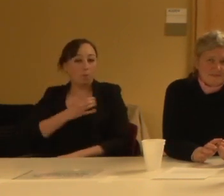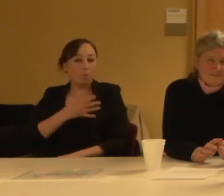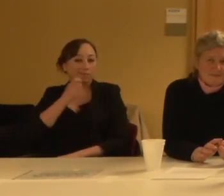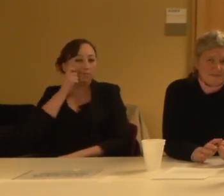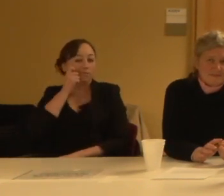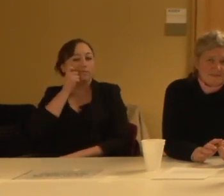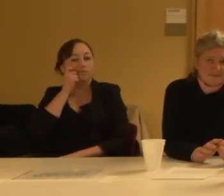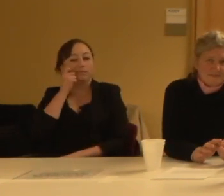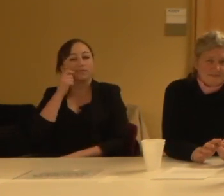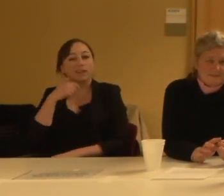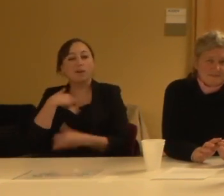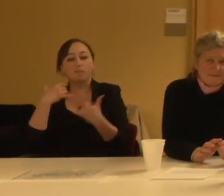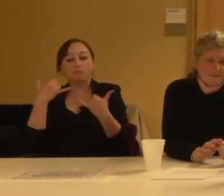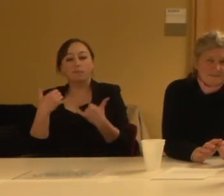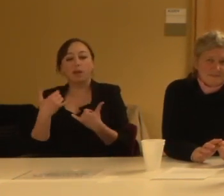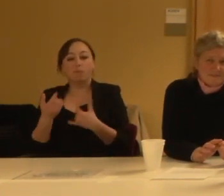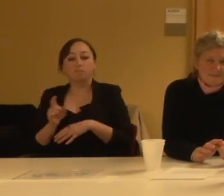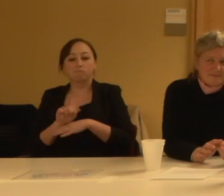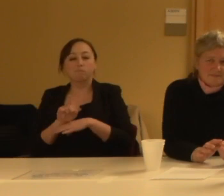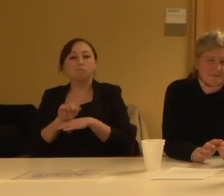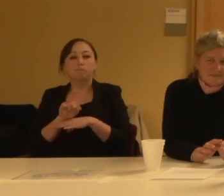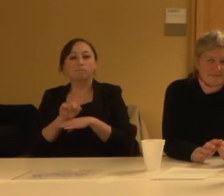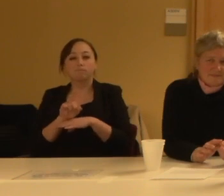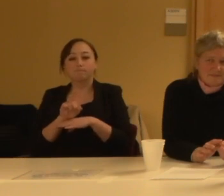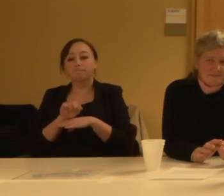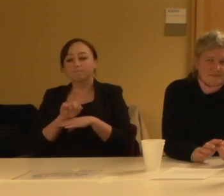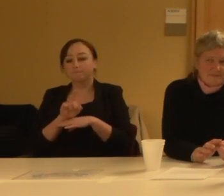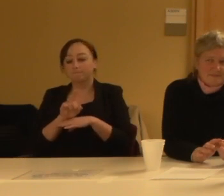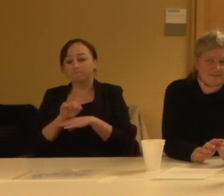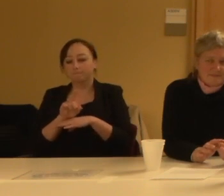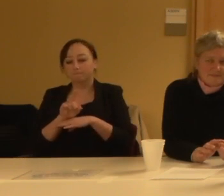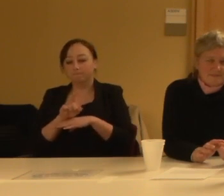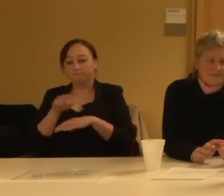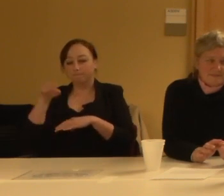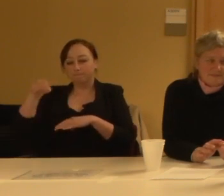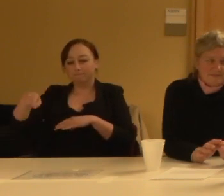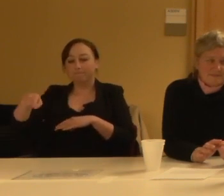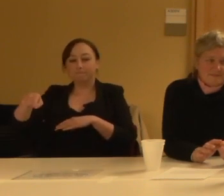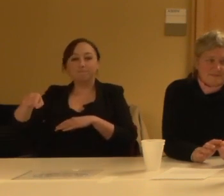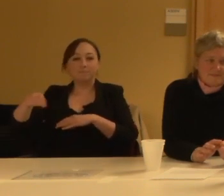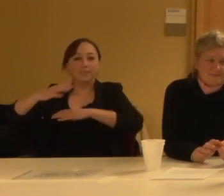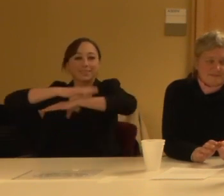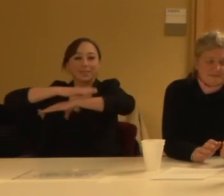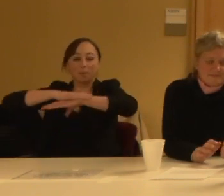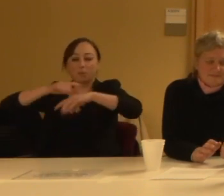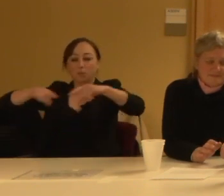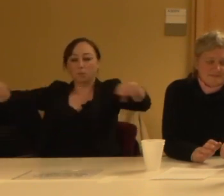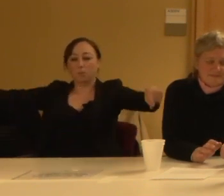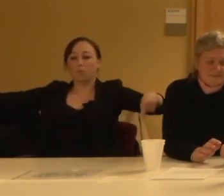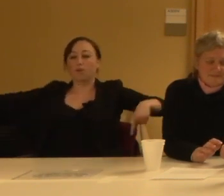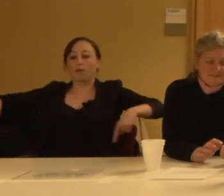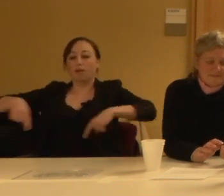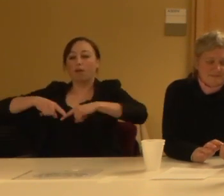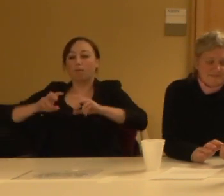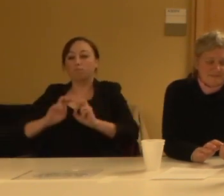and I'm now standing by a square table, or a rectangular table. (chuckles)